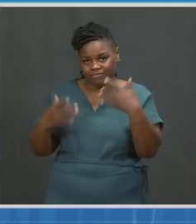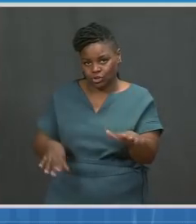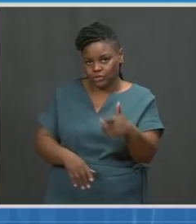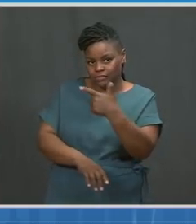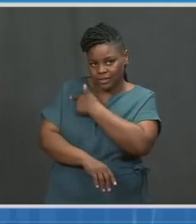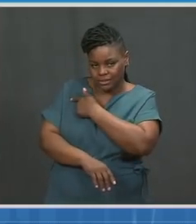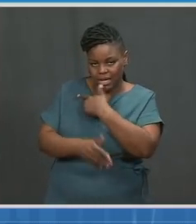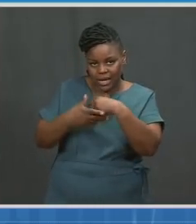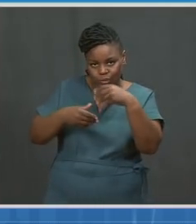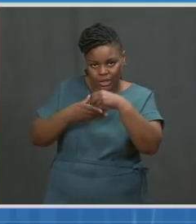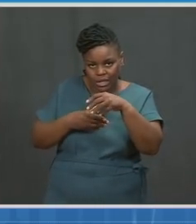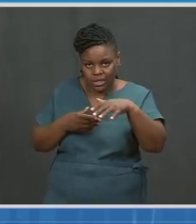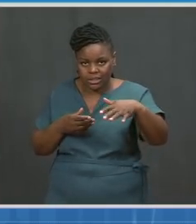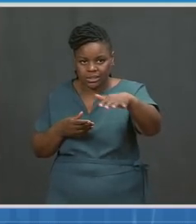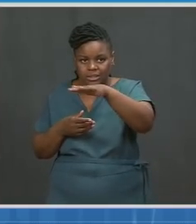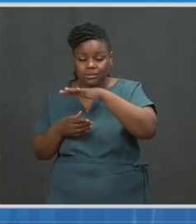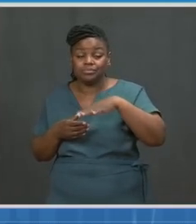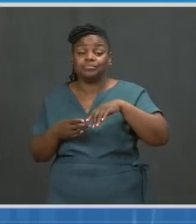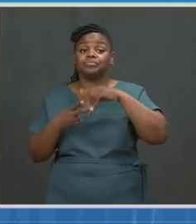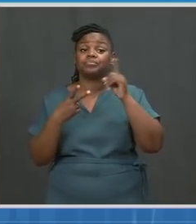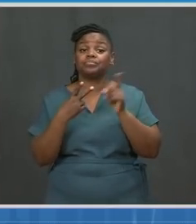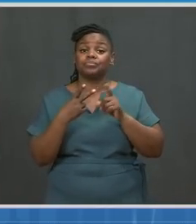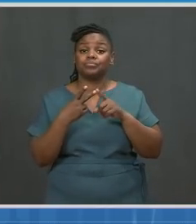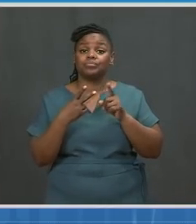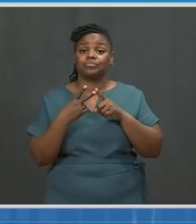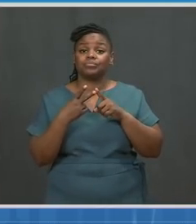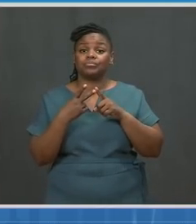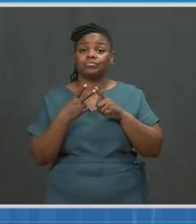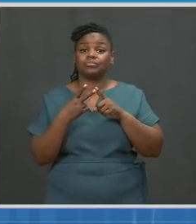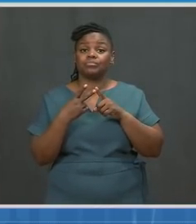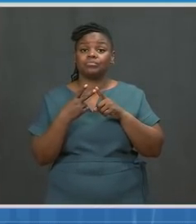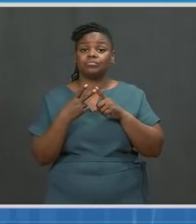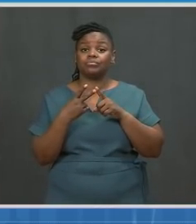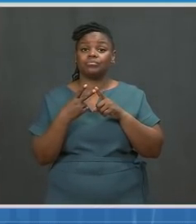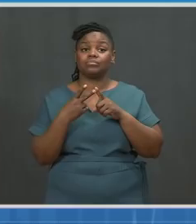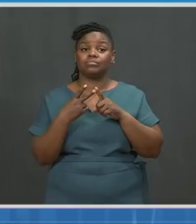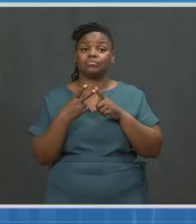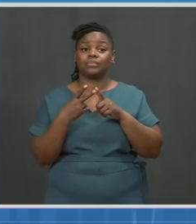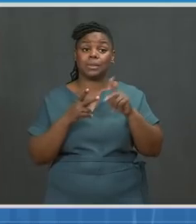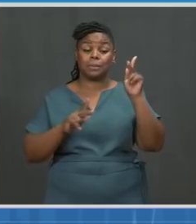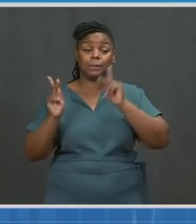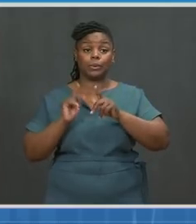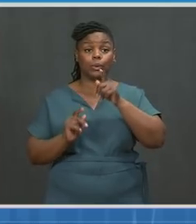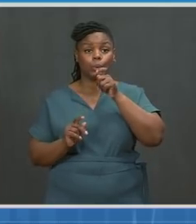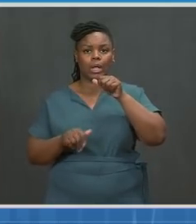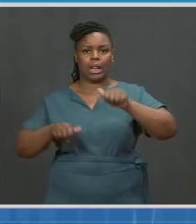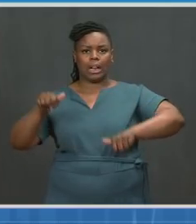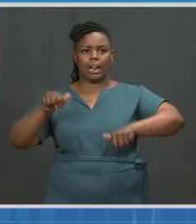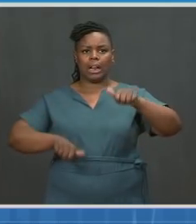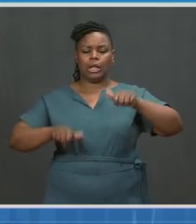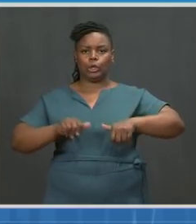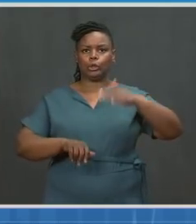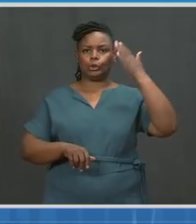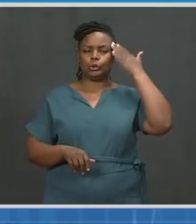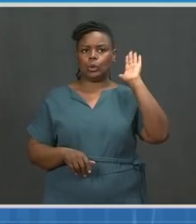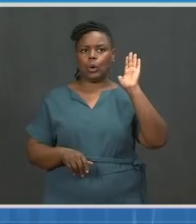The second question was, confidence? The Press: On vaccine hesitancy. That vaccine hesitancy numbers are dropping but that it's still significant.